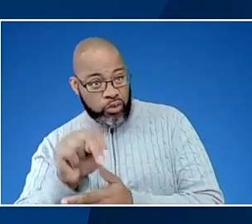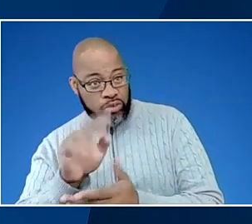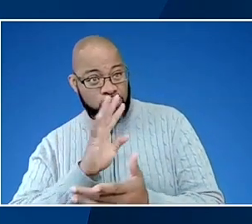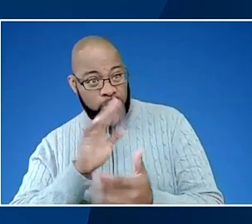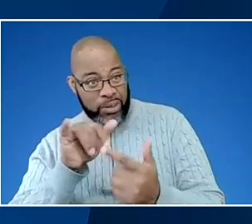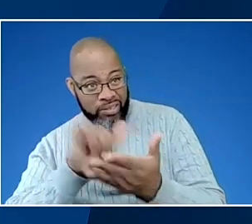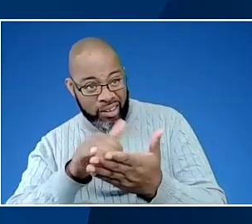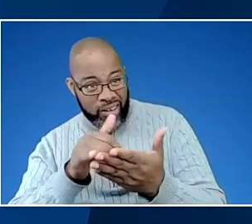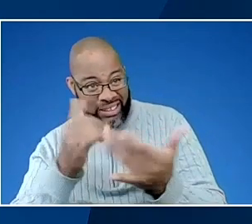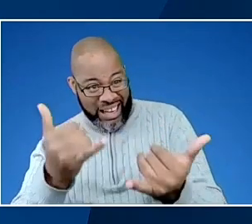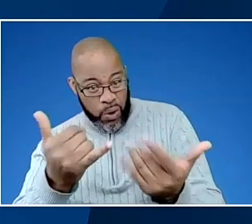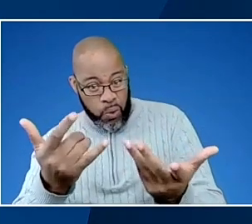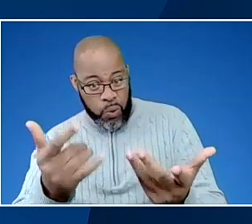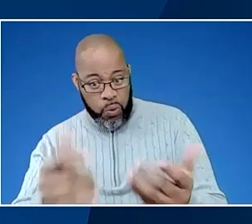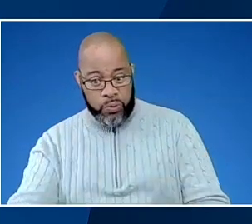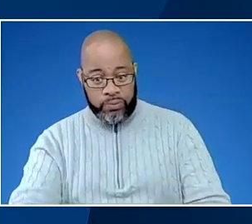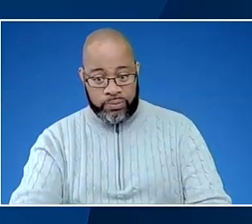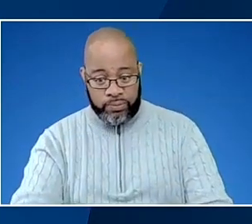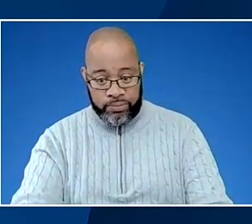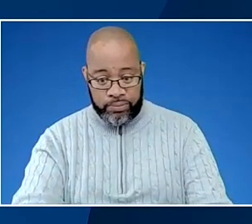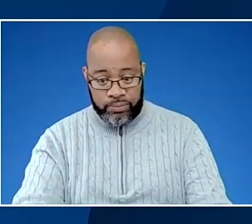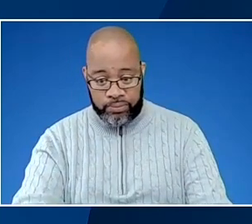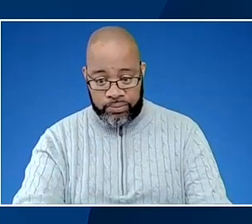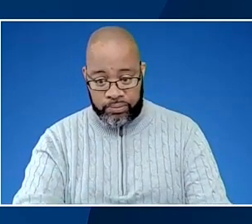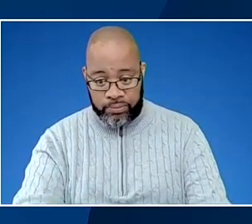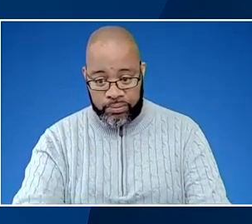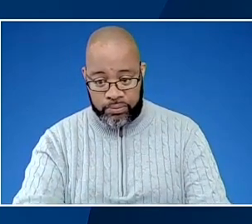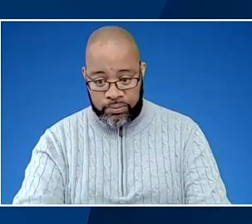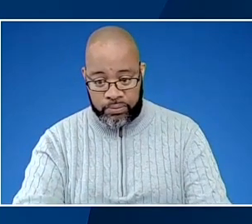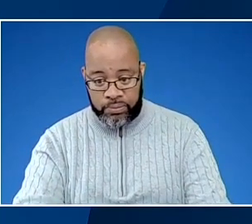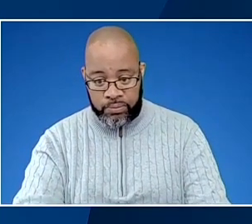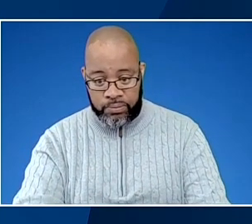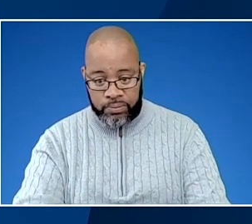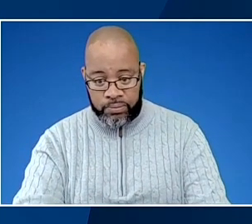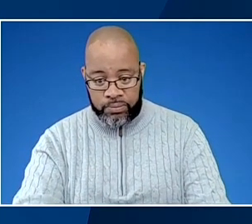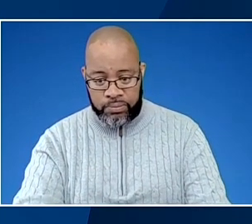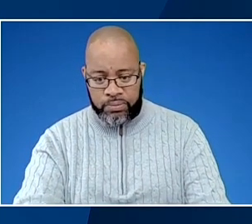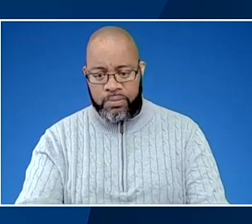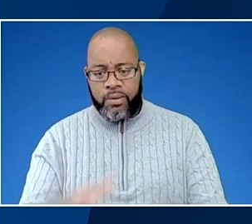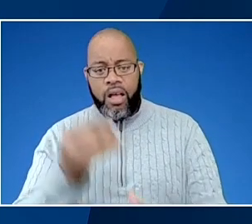now? And then another question is because